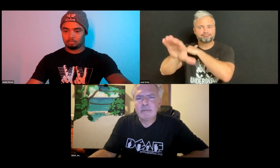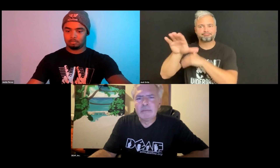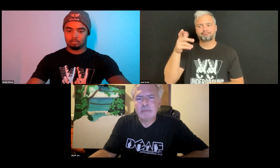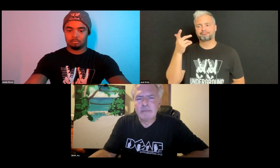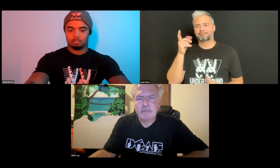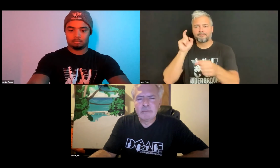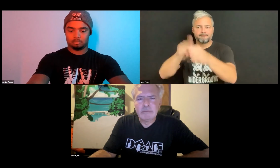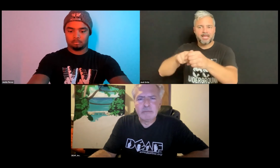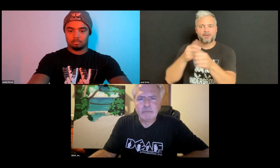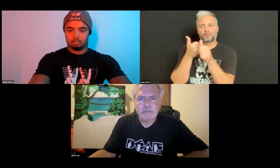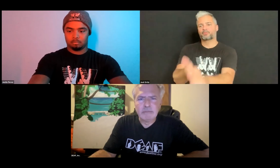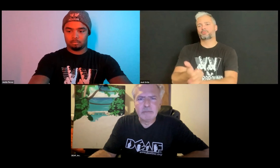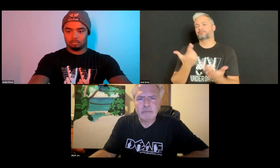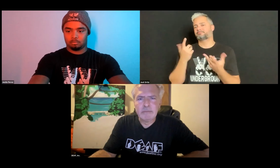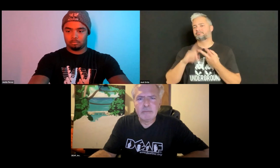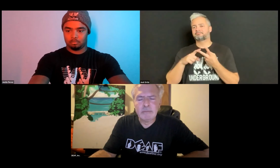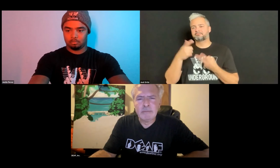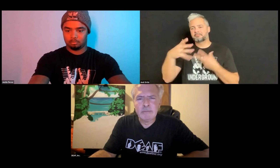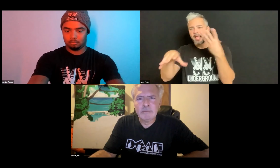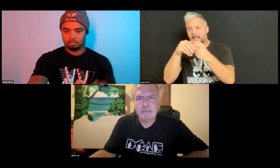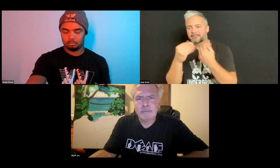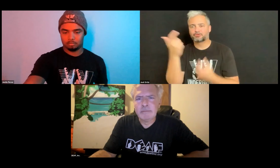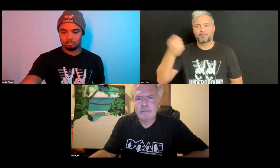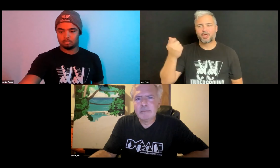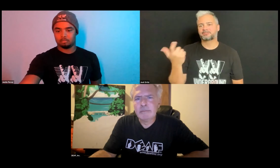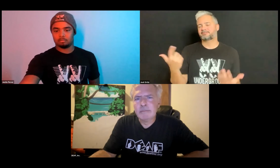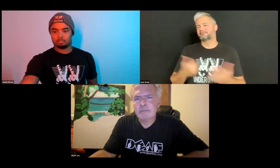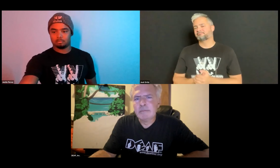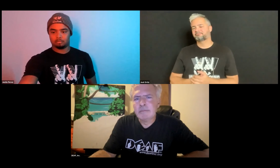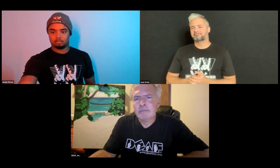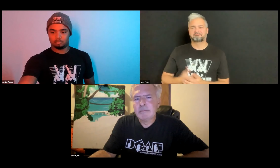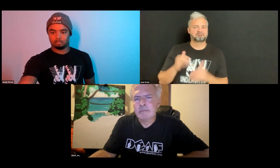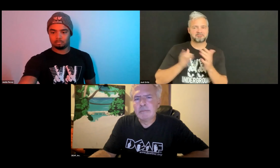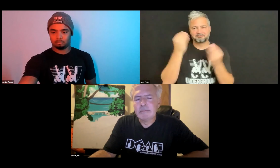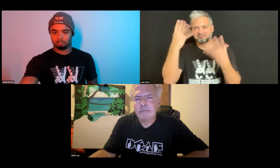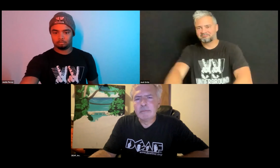Definitely look us up. View. Enjoy. We hope that you will follow us or add us.